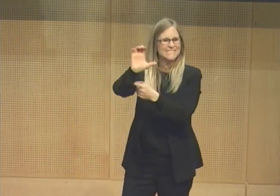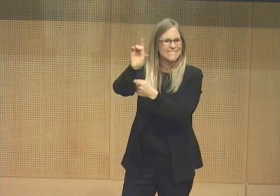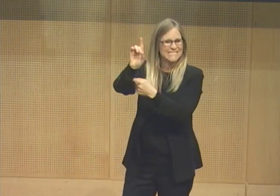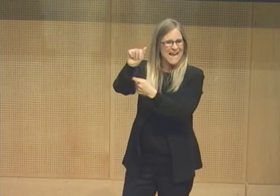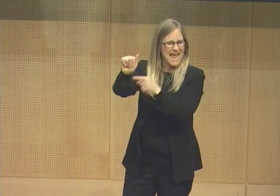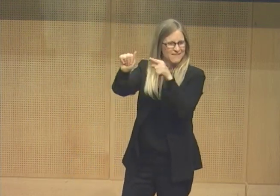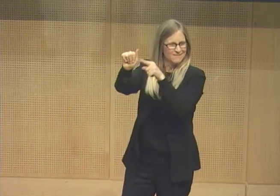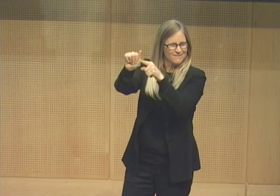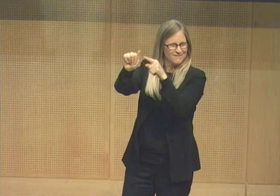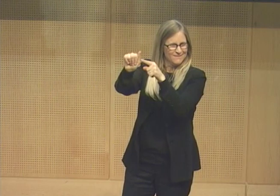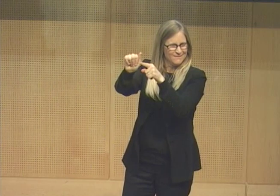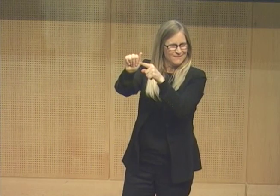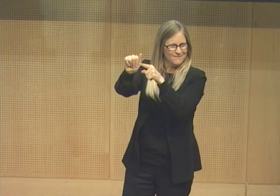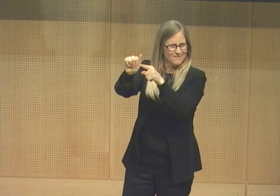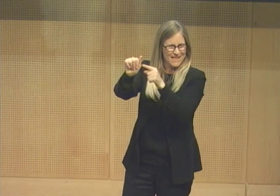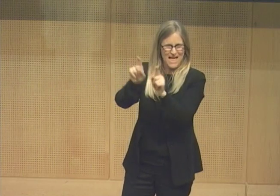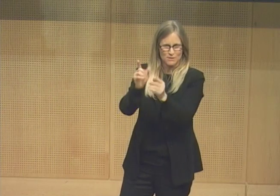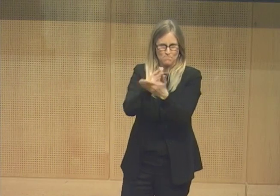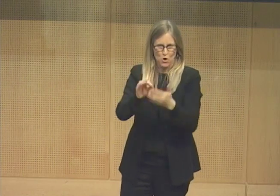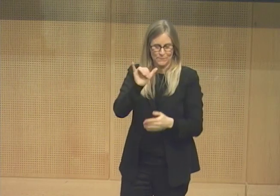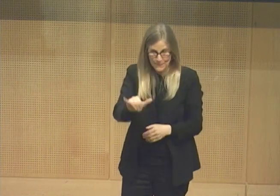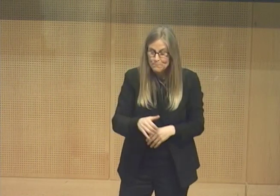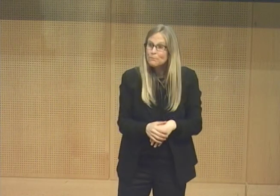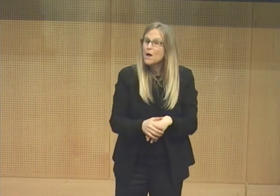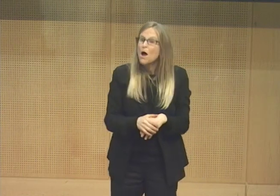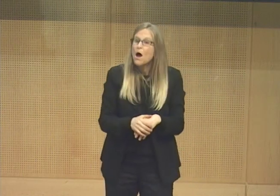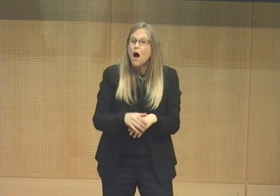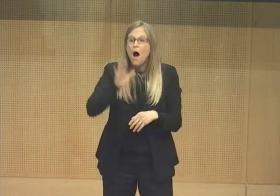So I employed CDA to inform my research.